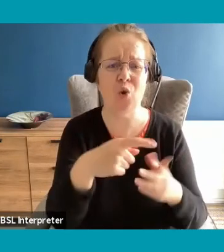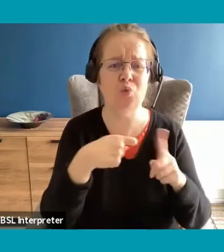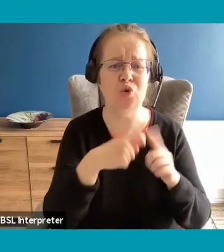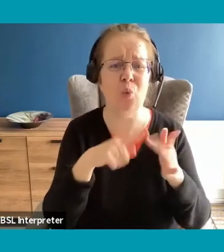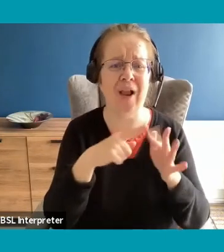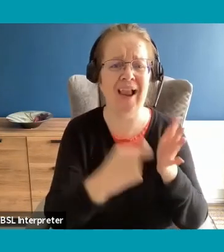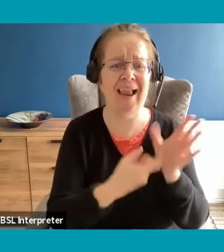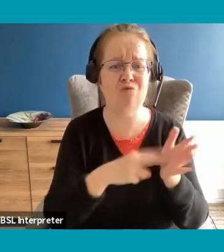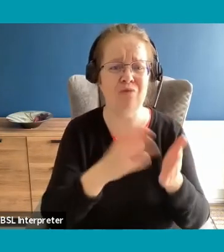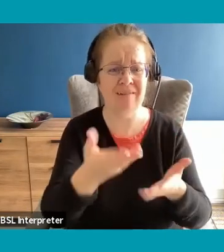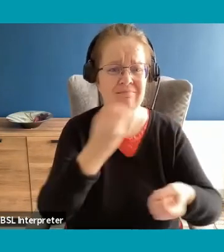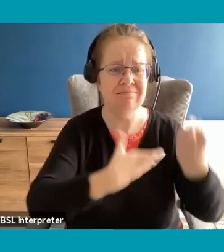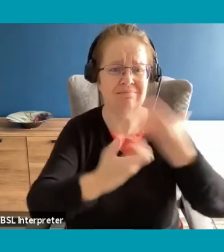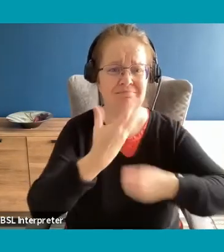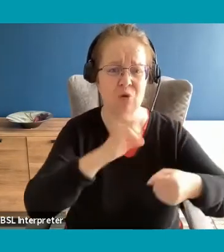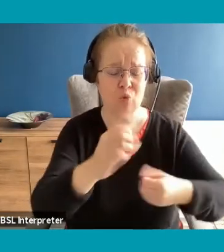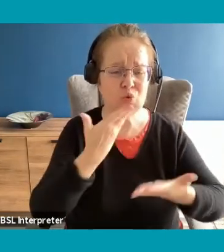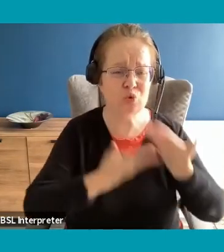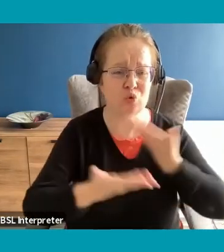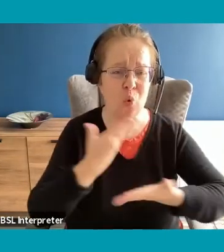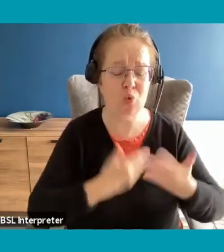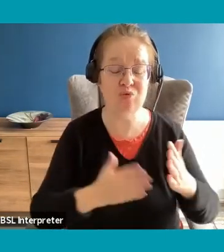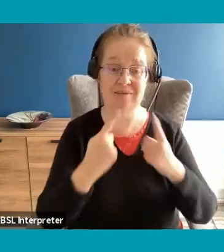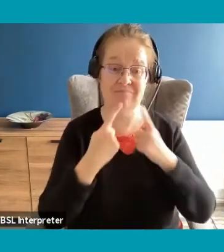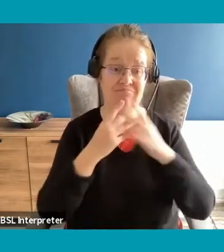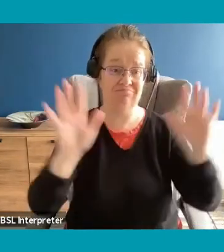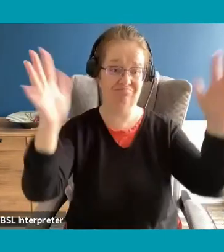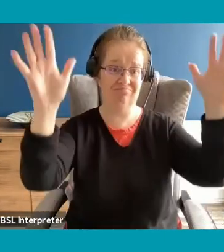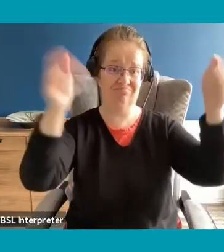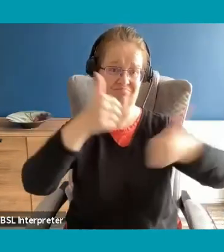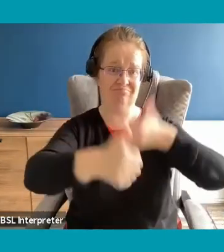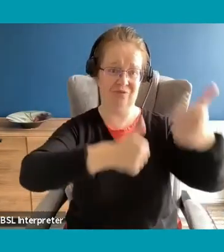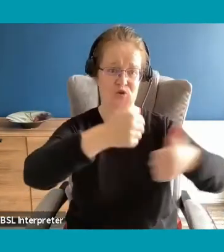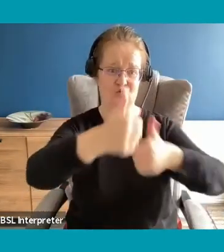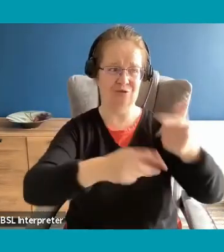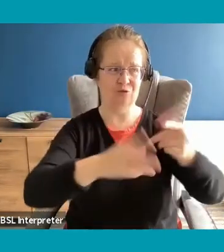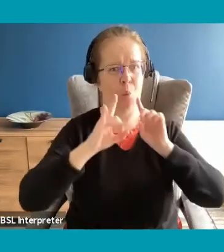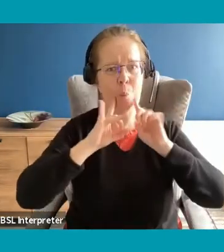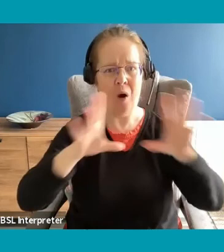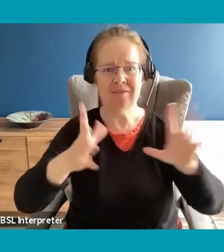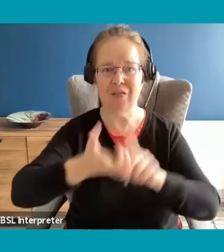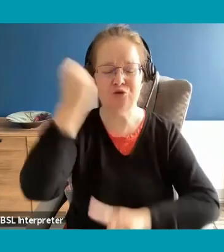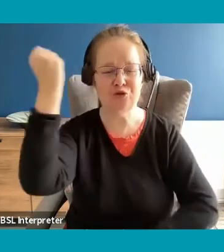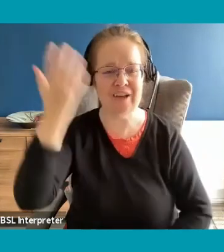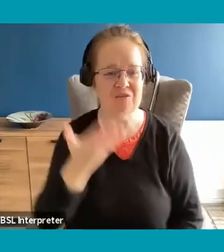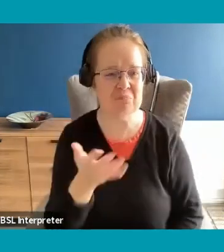your story today and congratulations on your wonderful achievement. We have somebody else saying